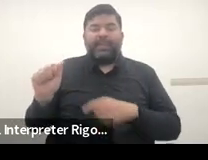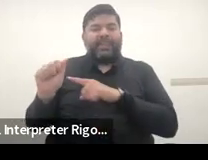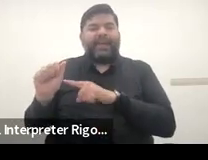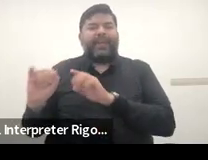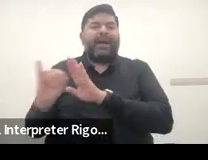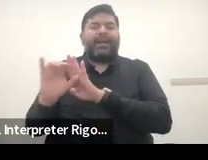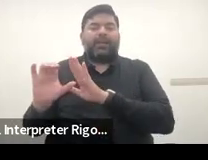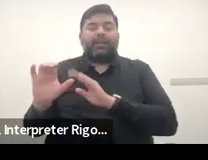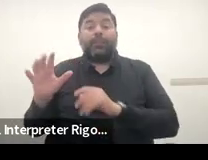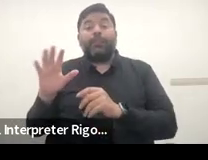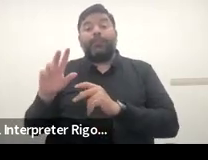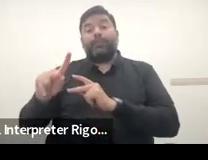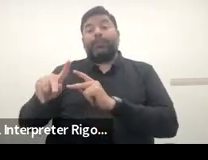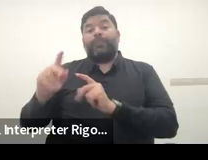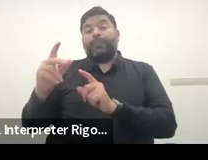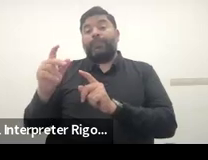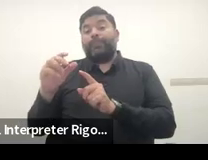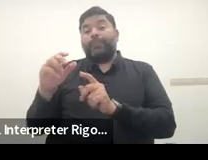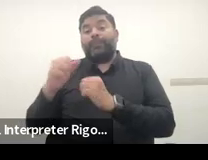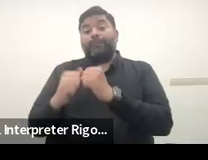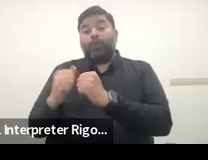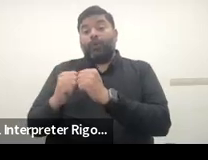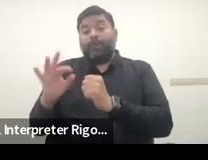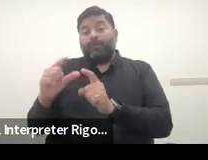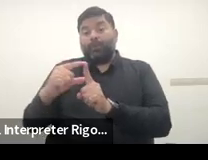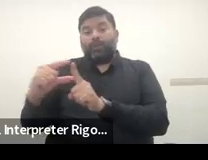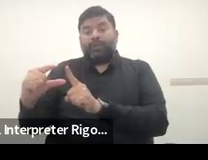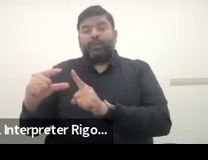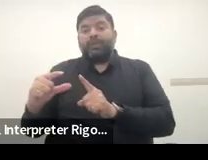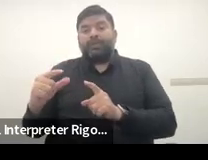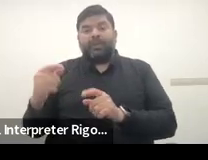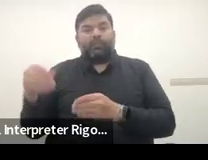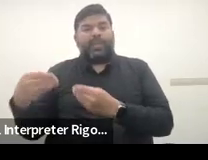might tell you what the word means, and there's also you know for example "-tion" can